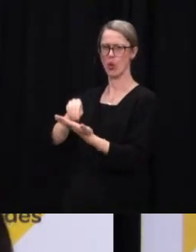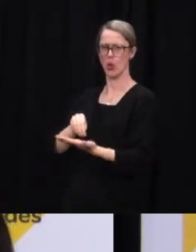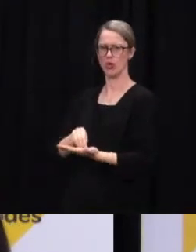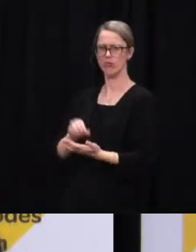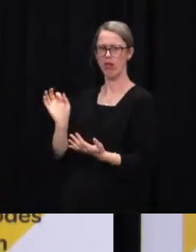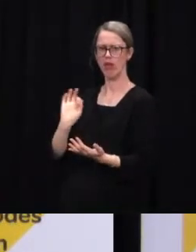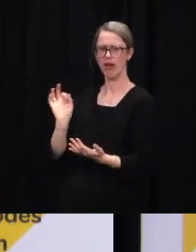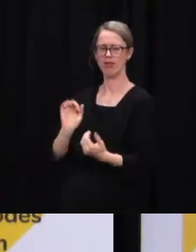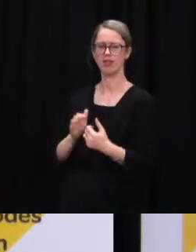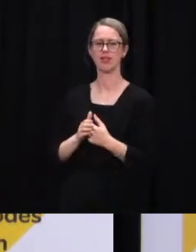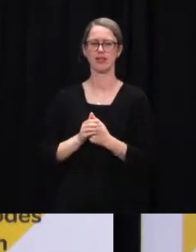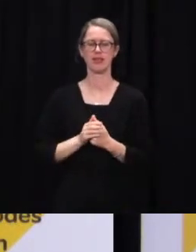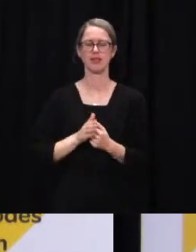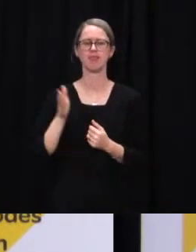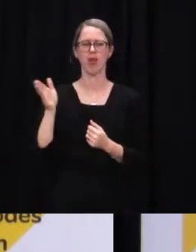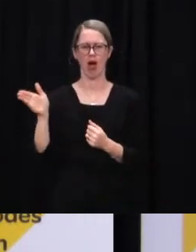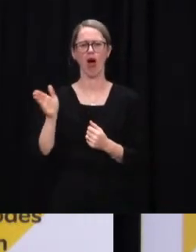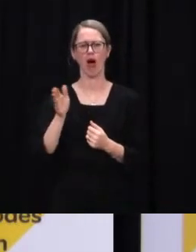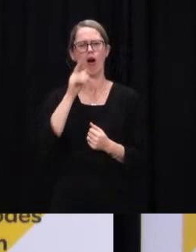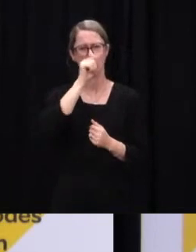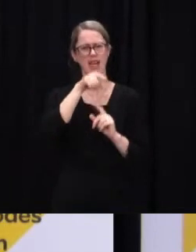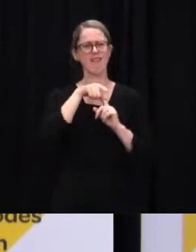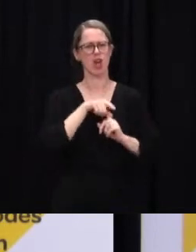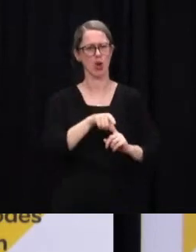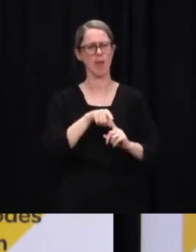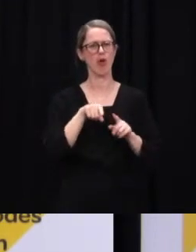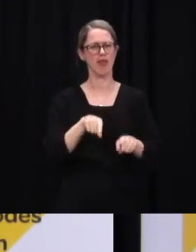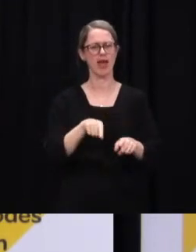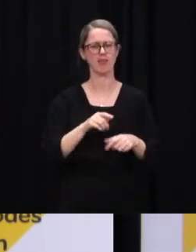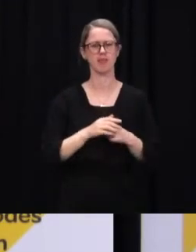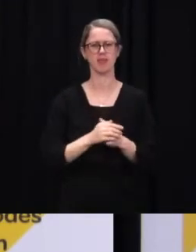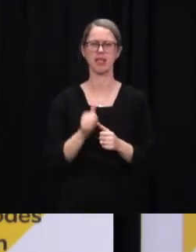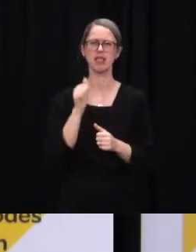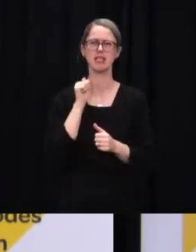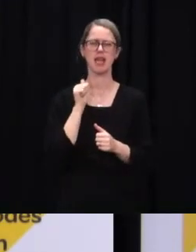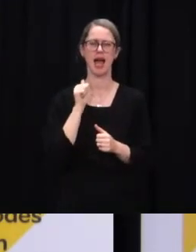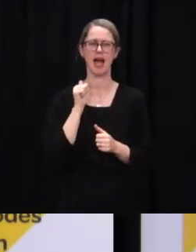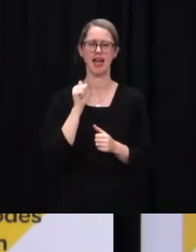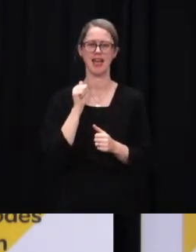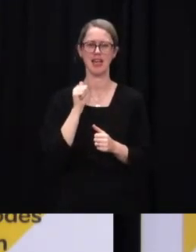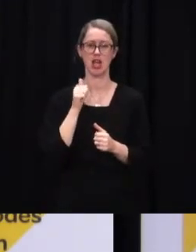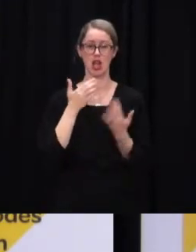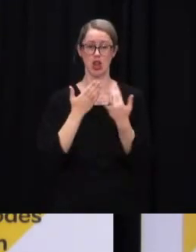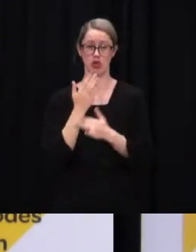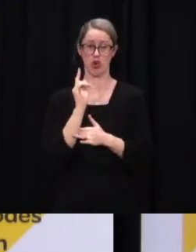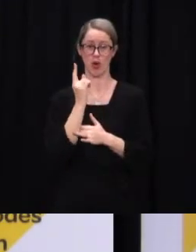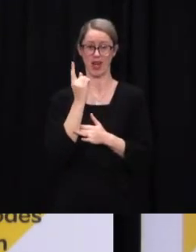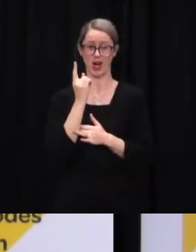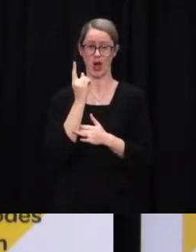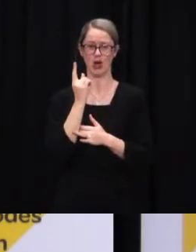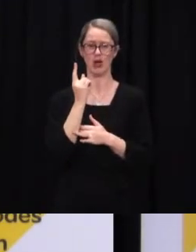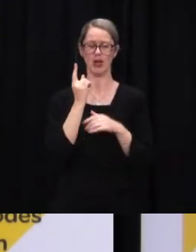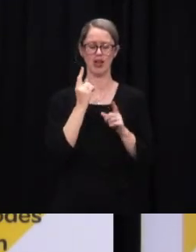to pharmacy having booked in and the pharmacies doesn't have a record of them. >>Happy to